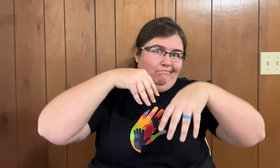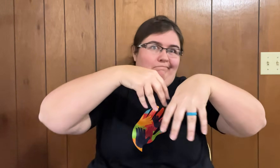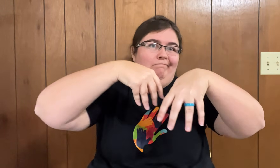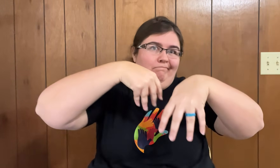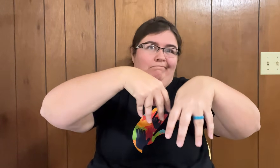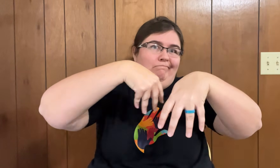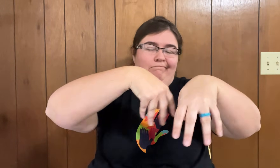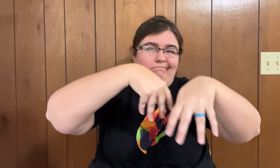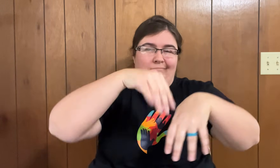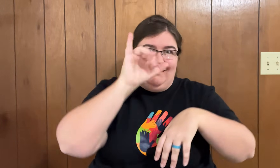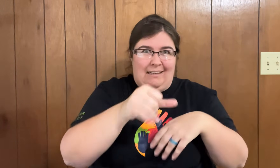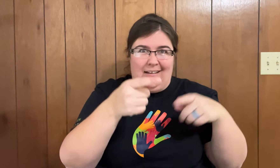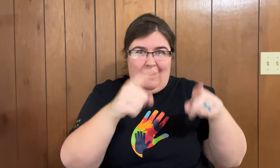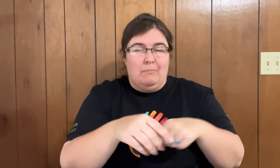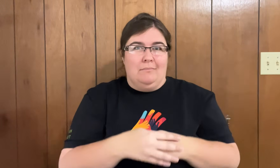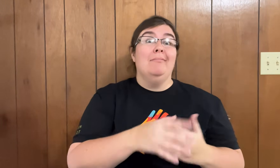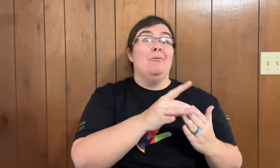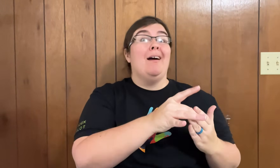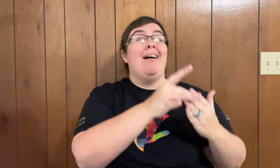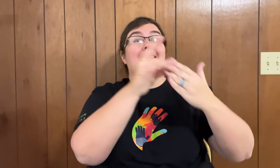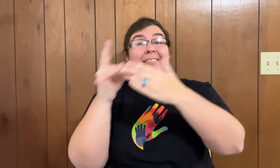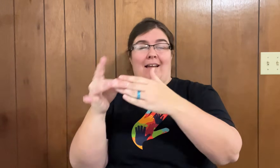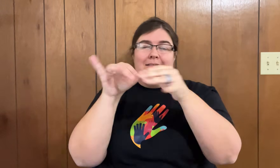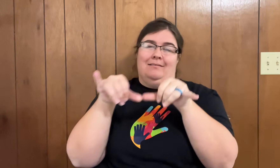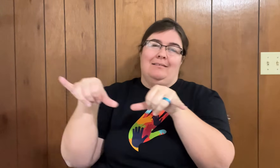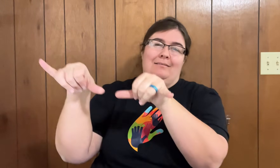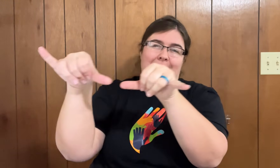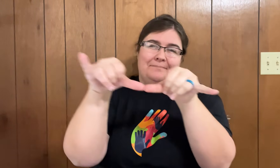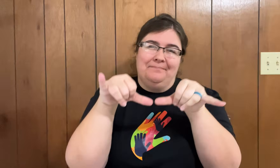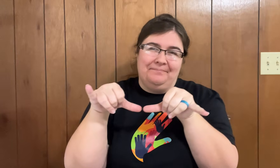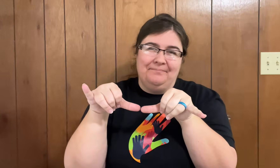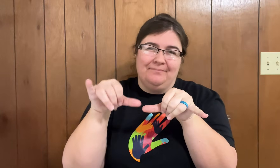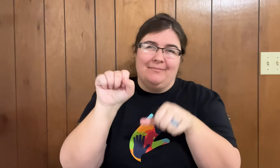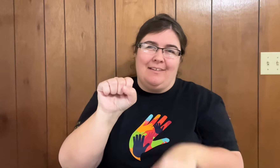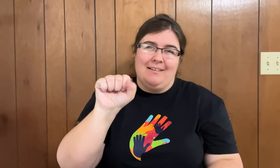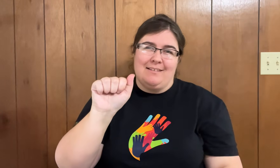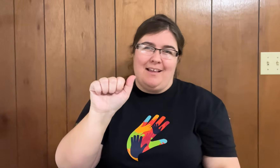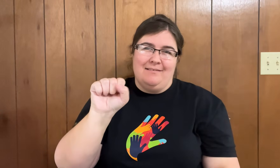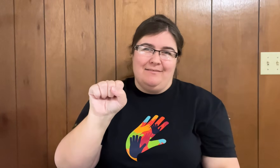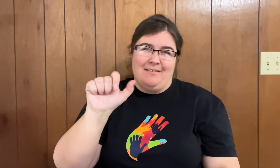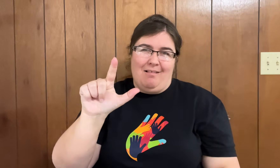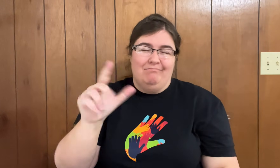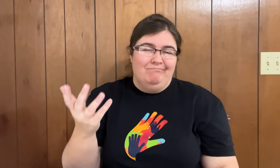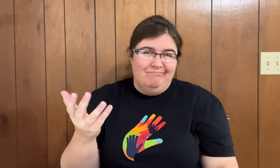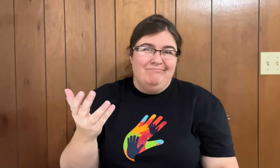and march which eventually led to the standardization of SASL.